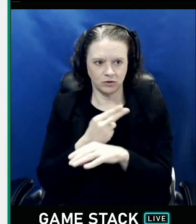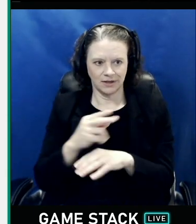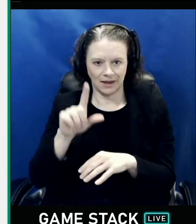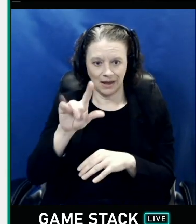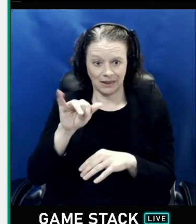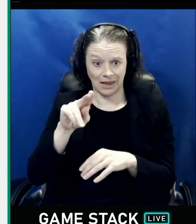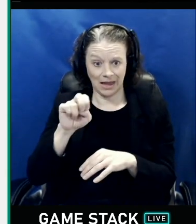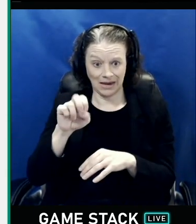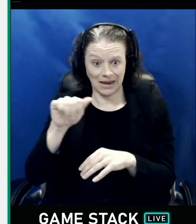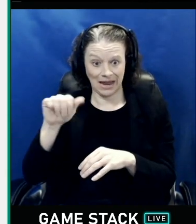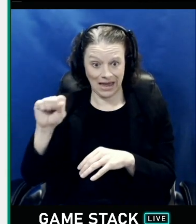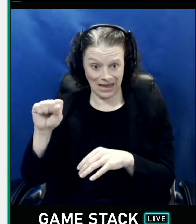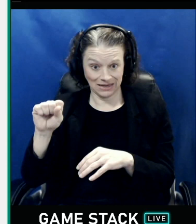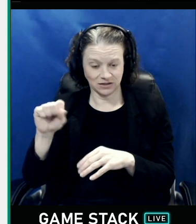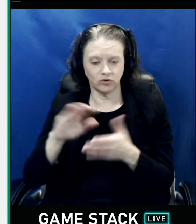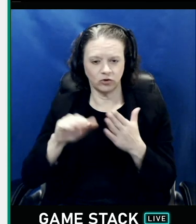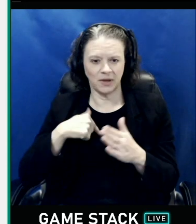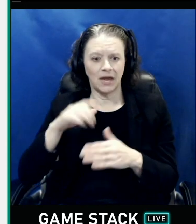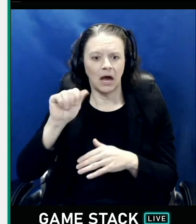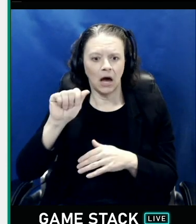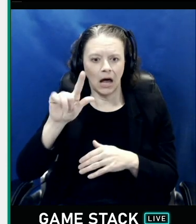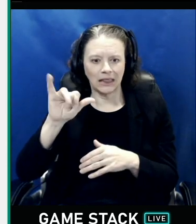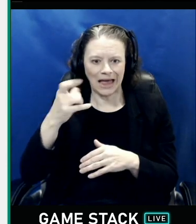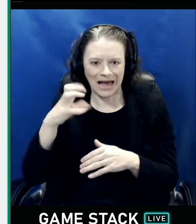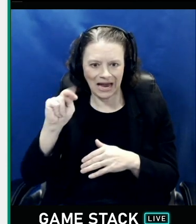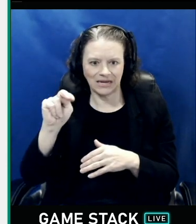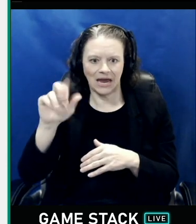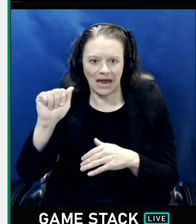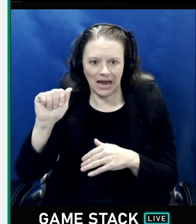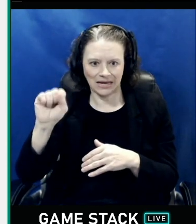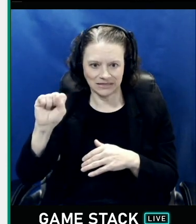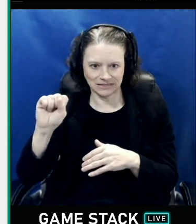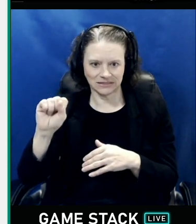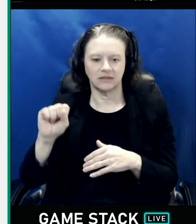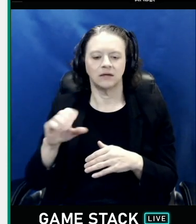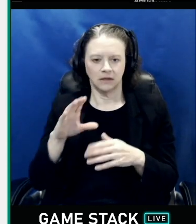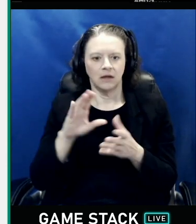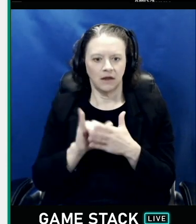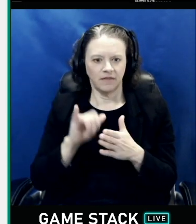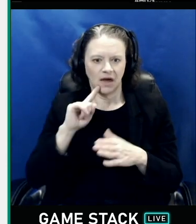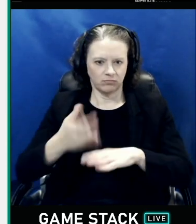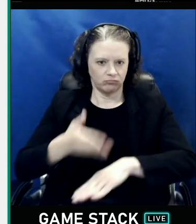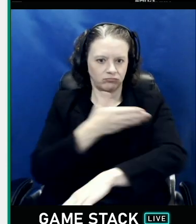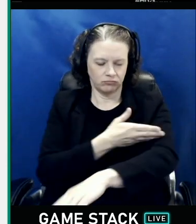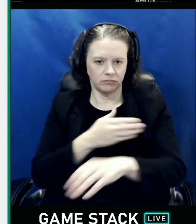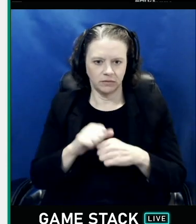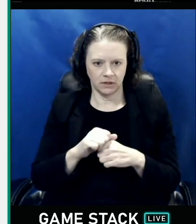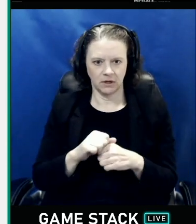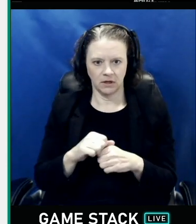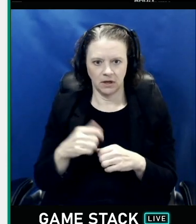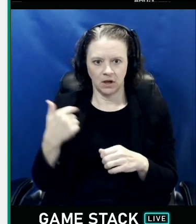the native cache line size resolved this issue. Although align Malik is preferred, the new operator was using, in this example, simply due